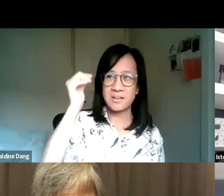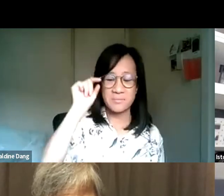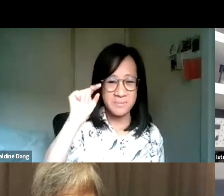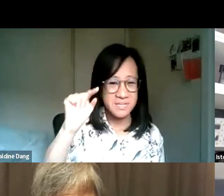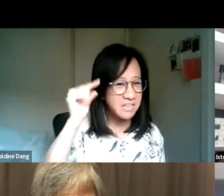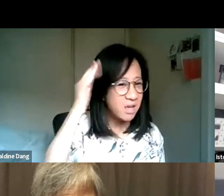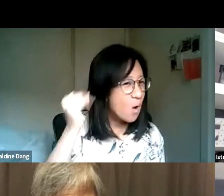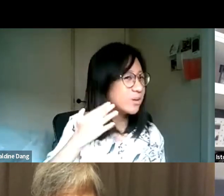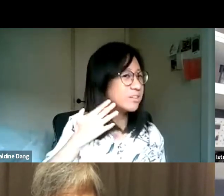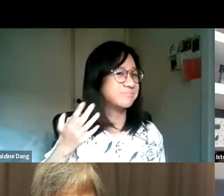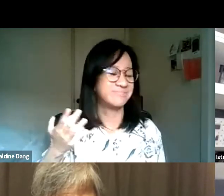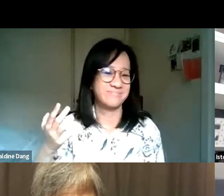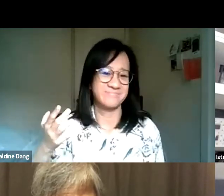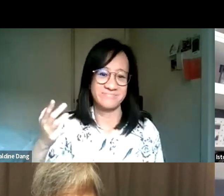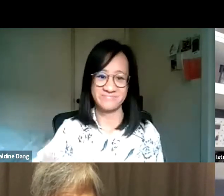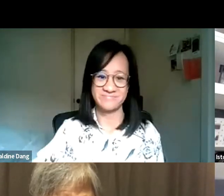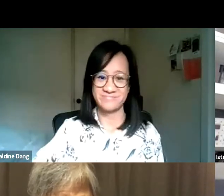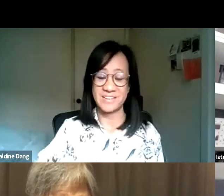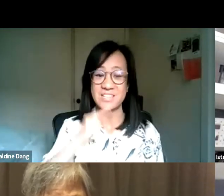I'm much more Chinese looking.